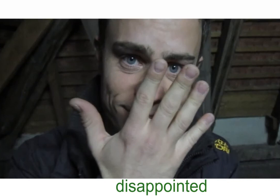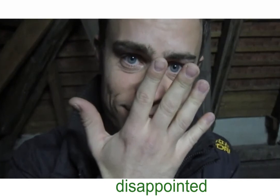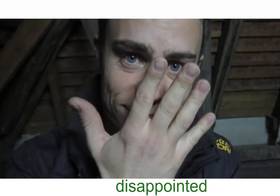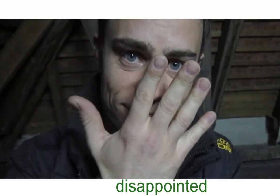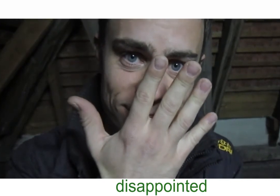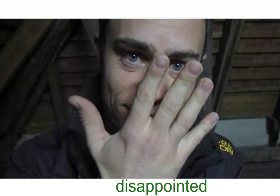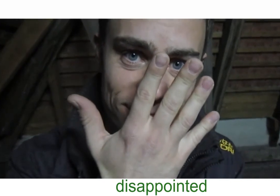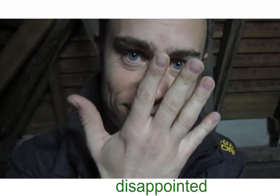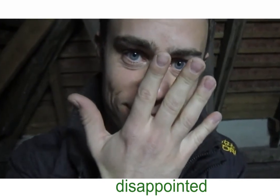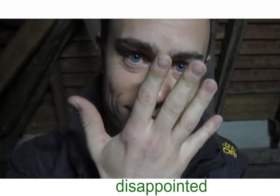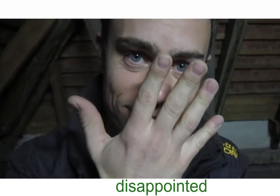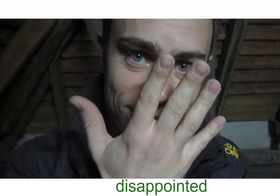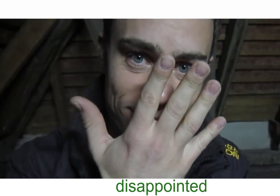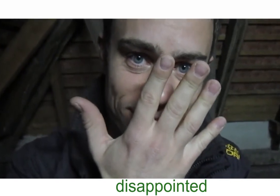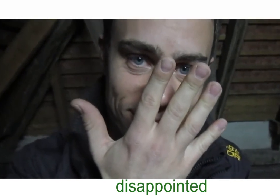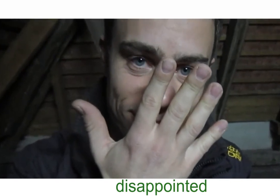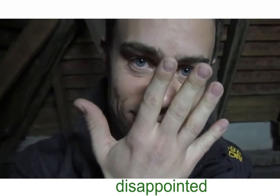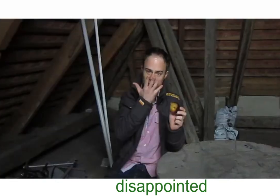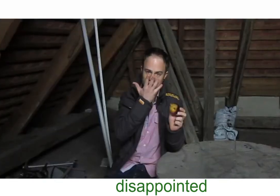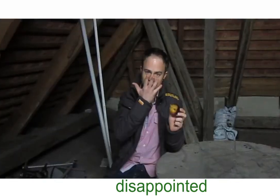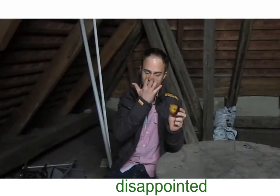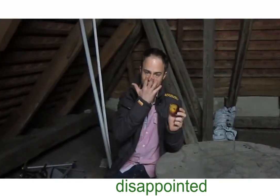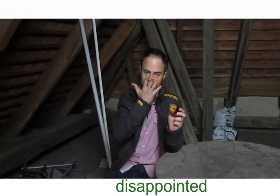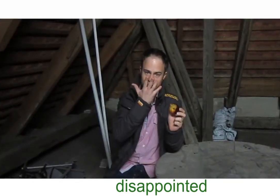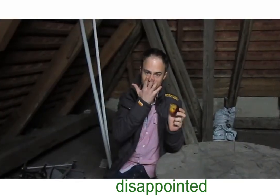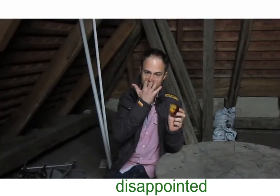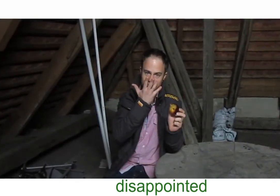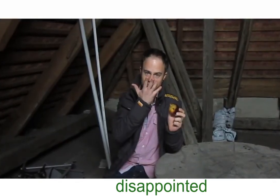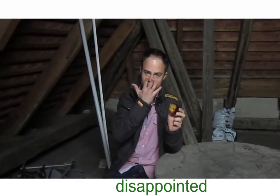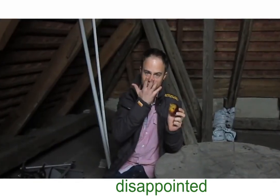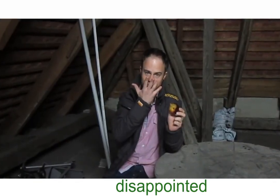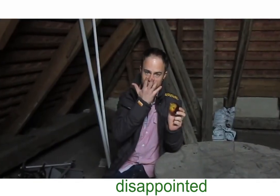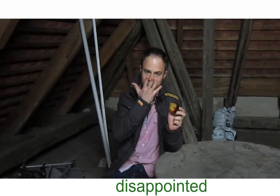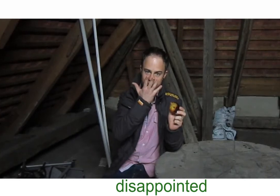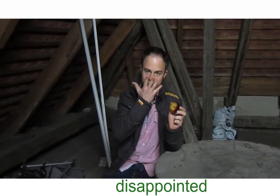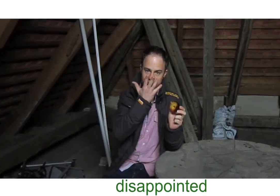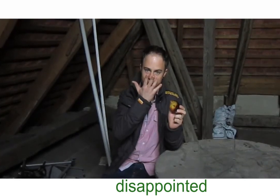Disappointed